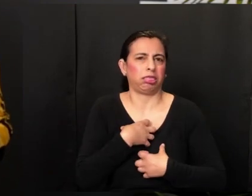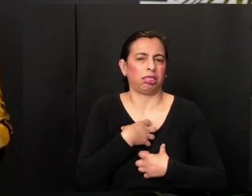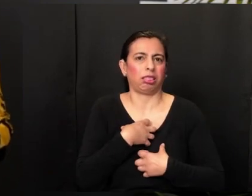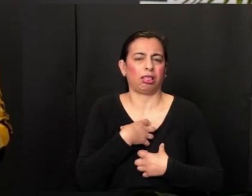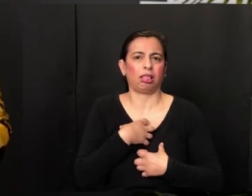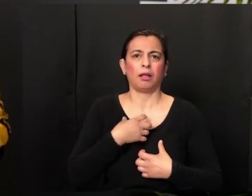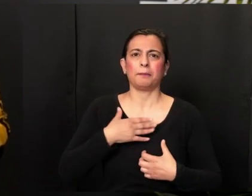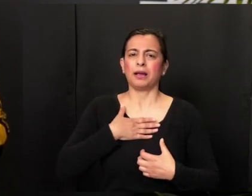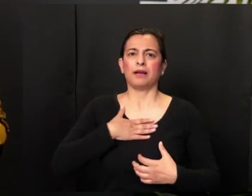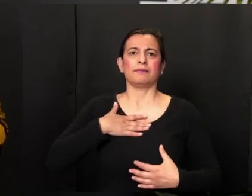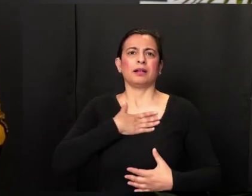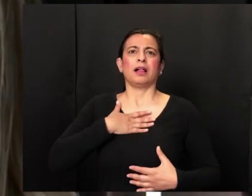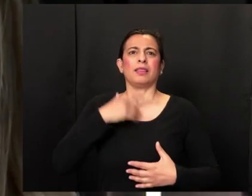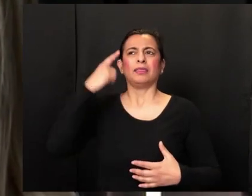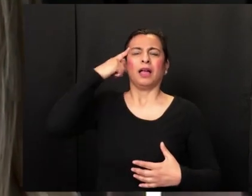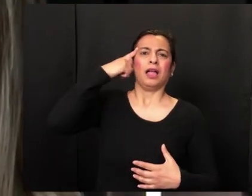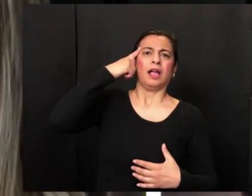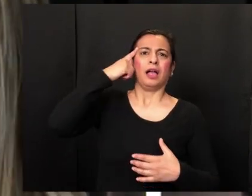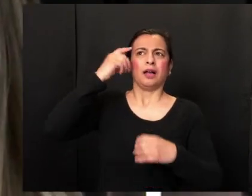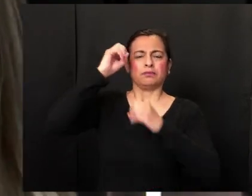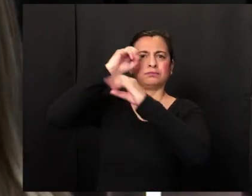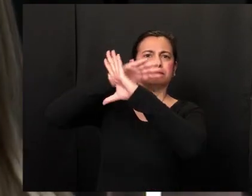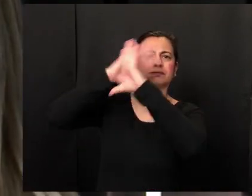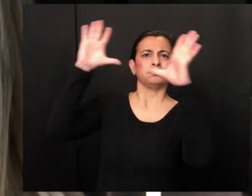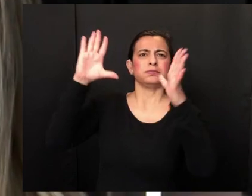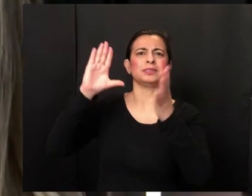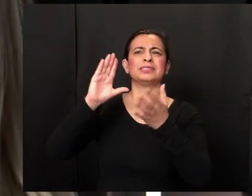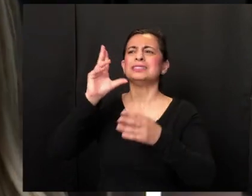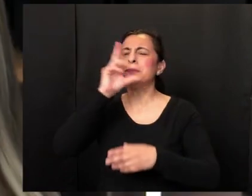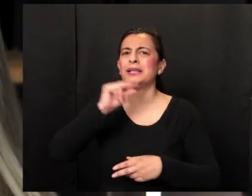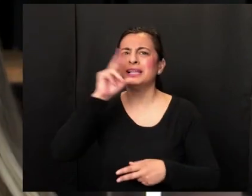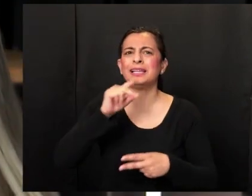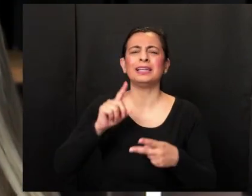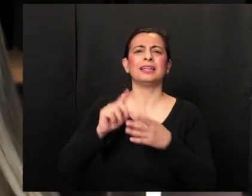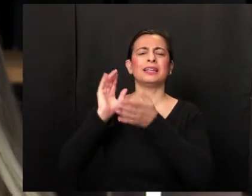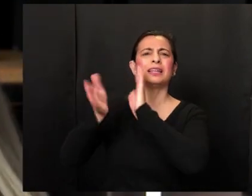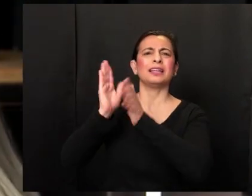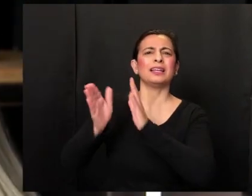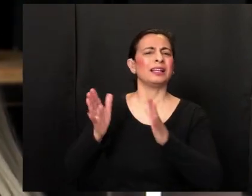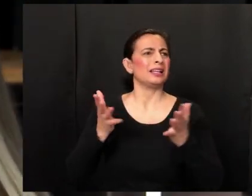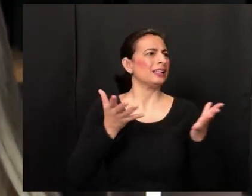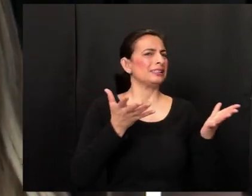prevented you from being able to think, speak or act rationally?